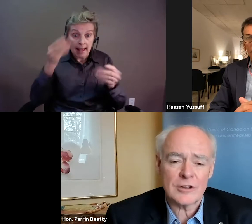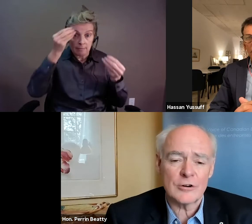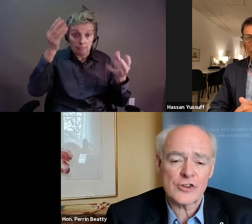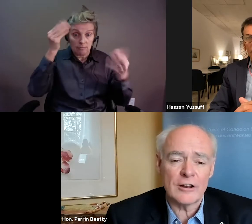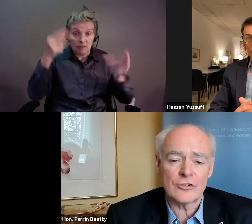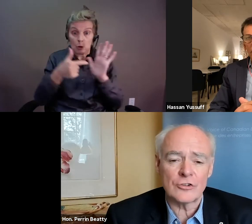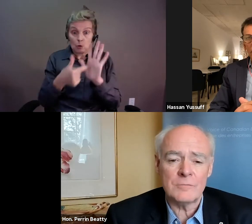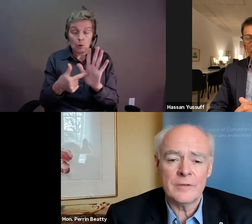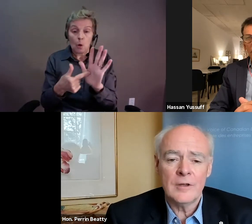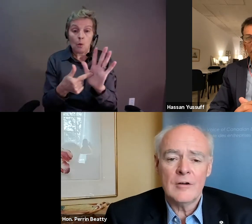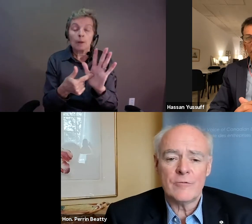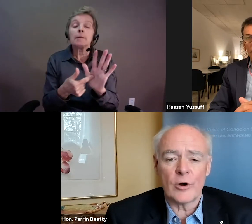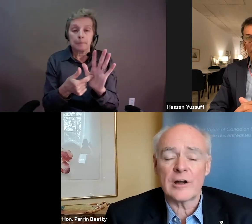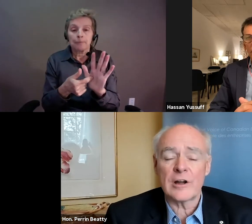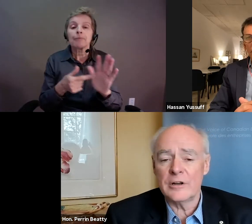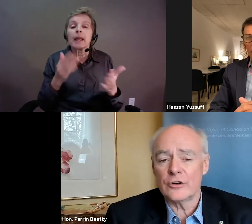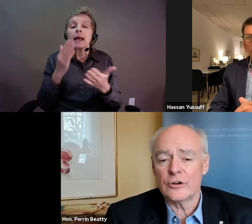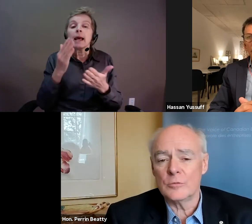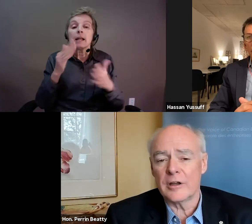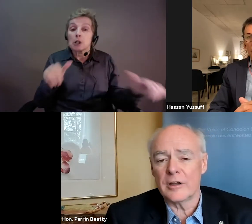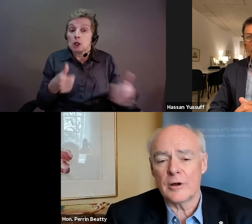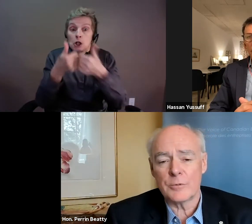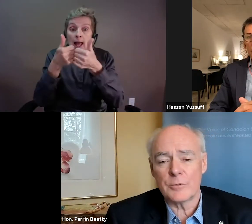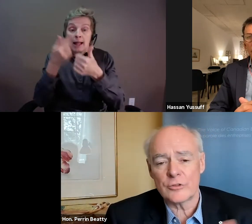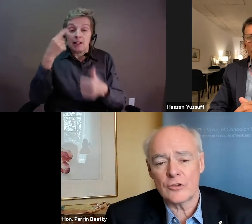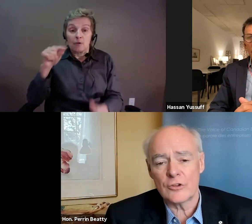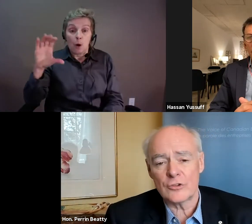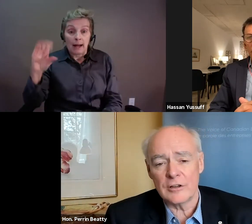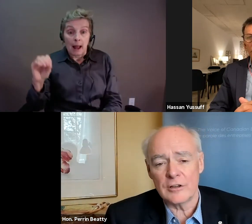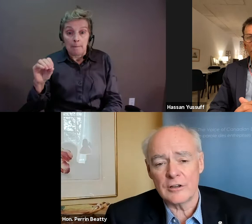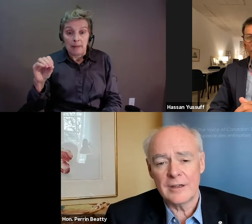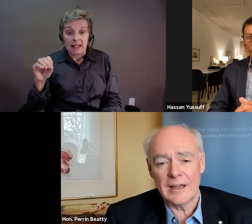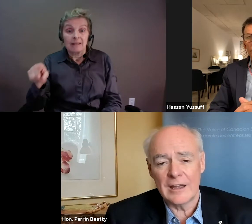there are particular challenges for companies that are owned by by persons with disabilities,